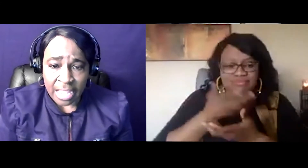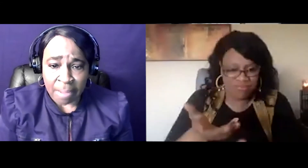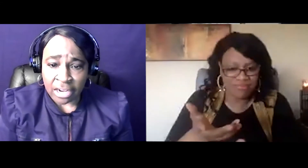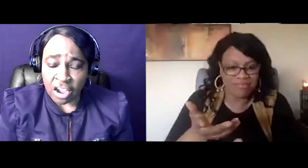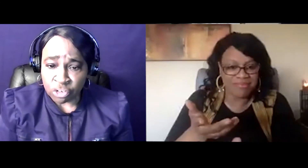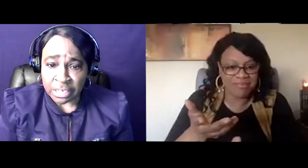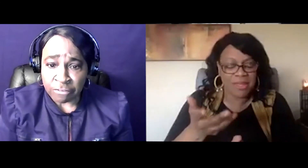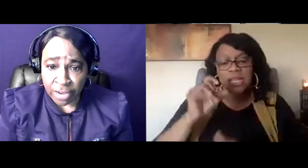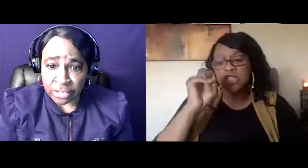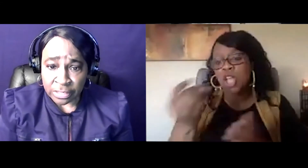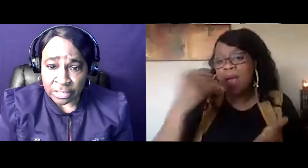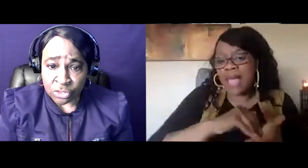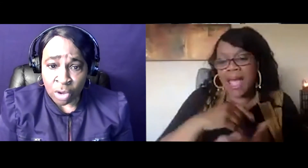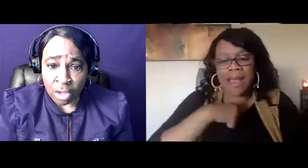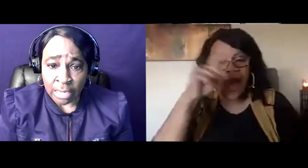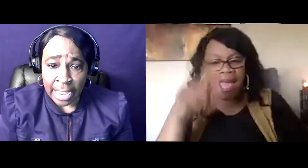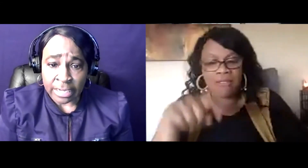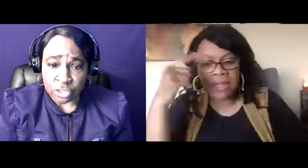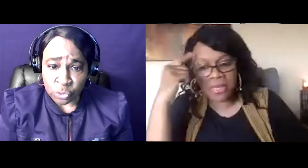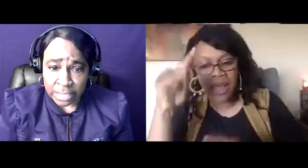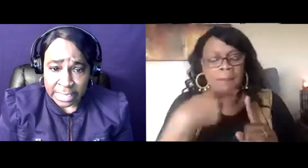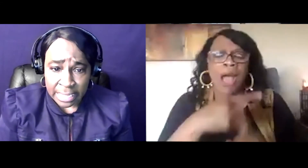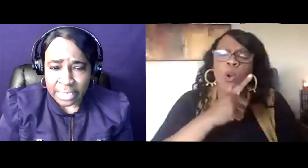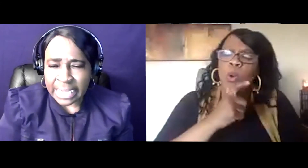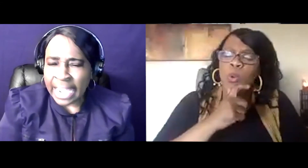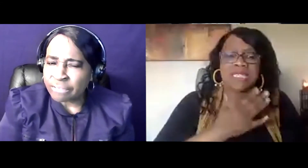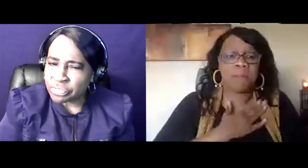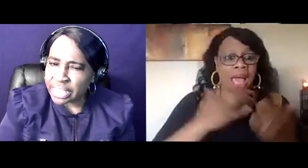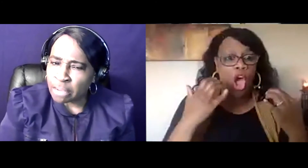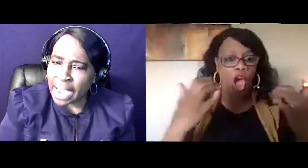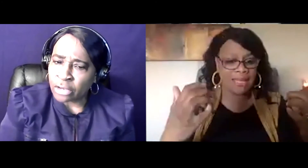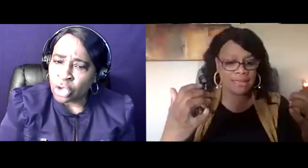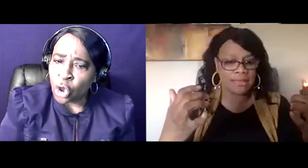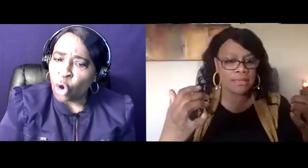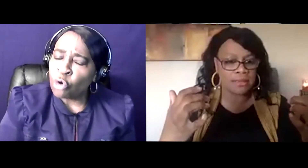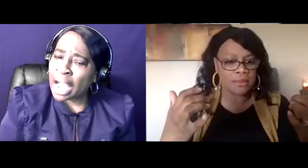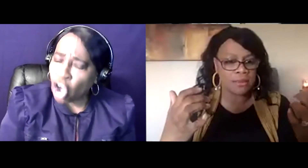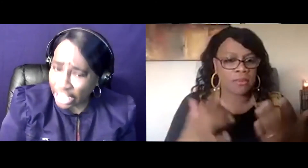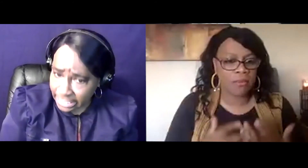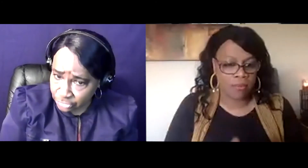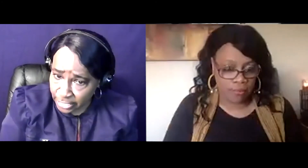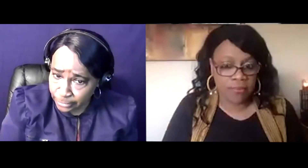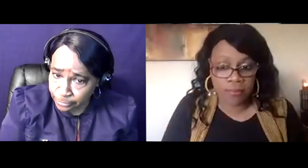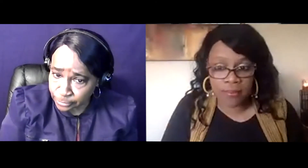Am I comfortable in front of you all? I can do it again. Again I have to think about who my audience is,